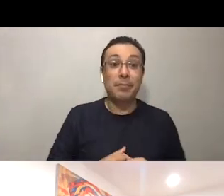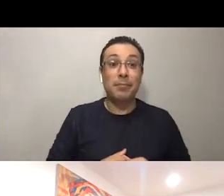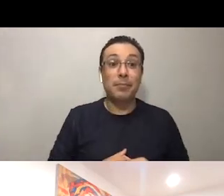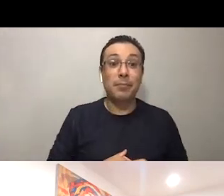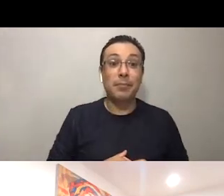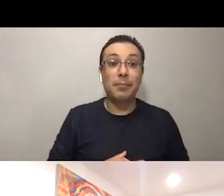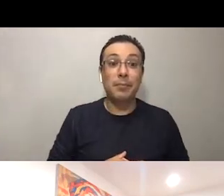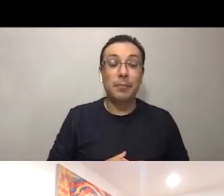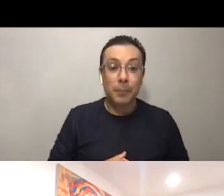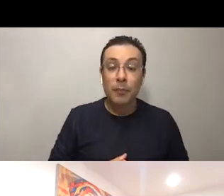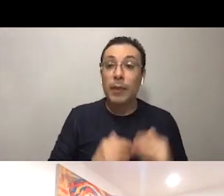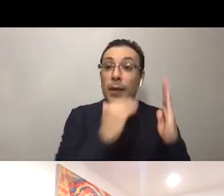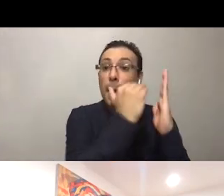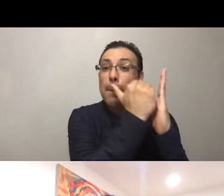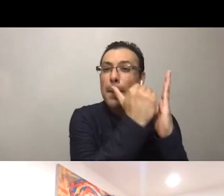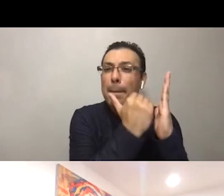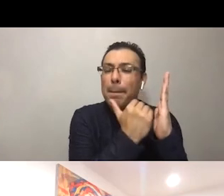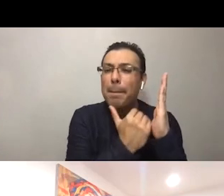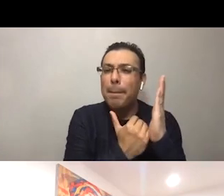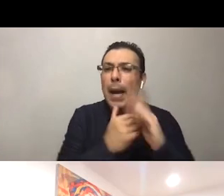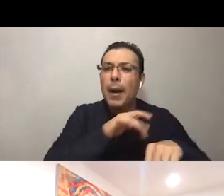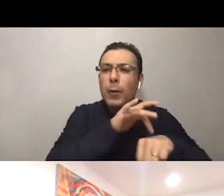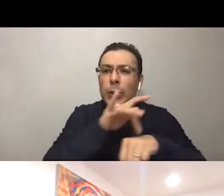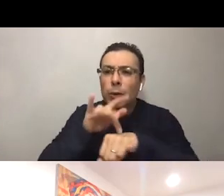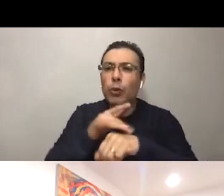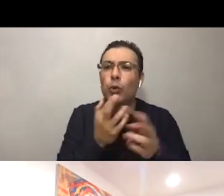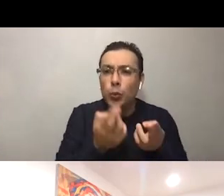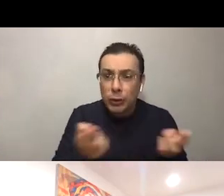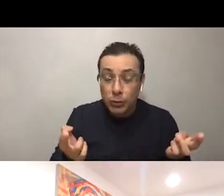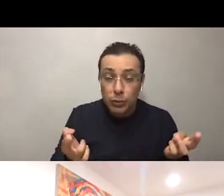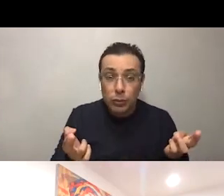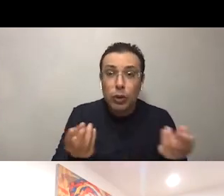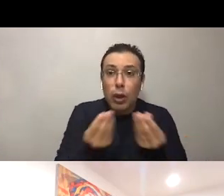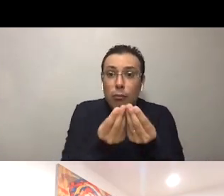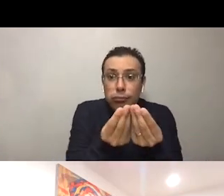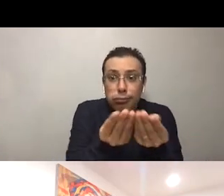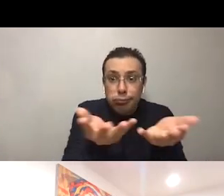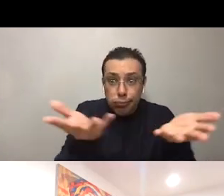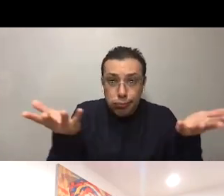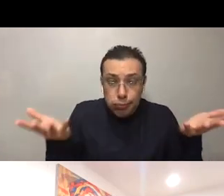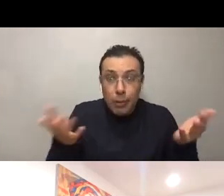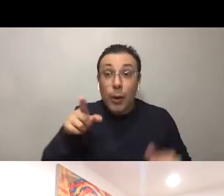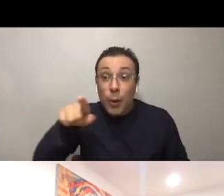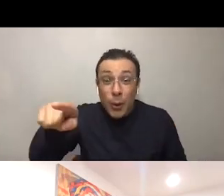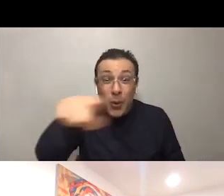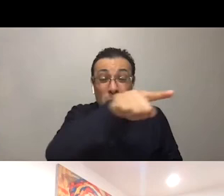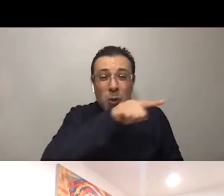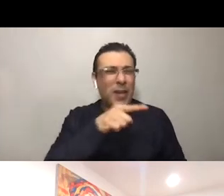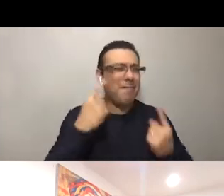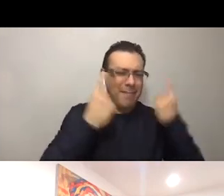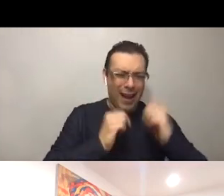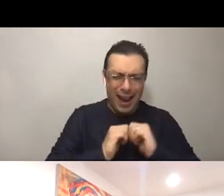resources, which we will also share to equip you to continue this conversation within your institution.